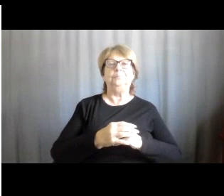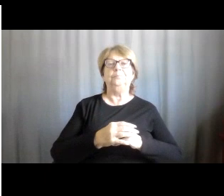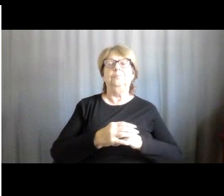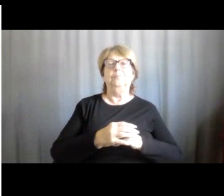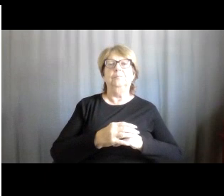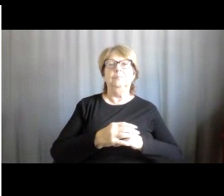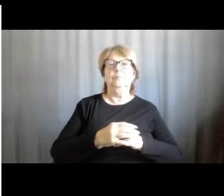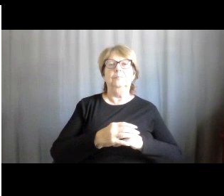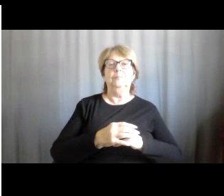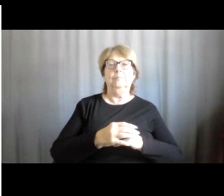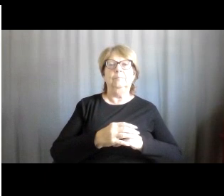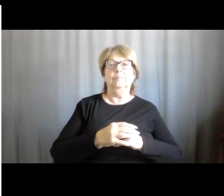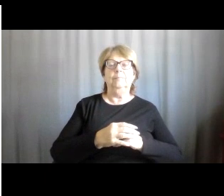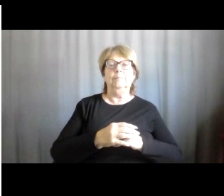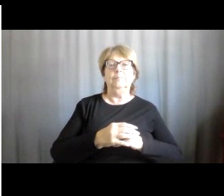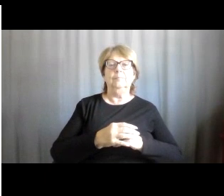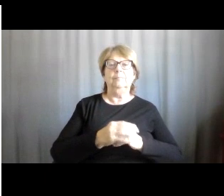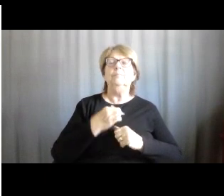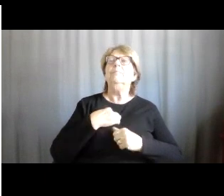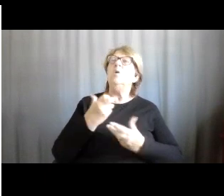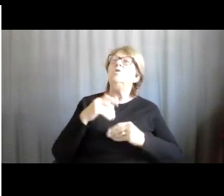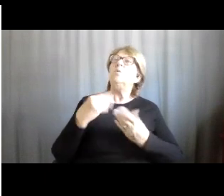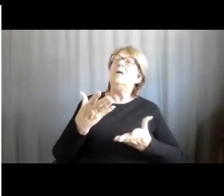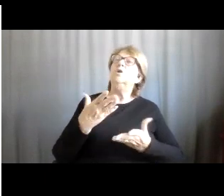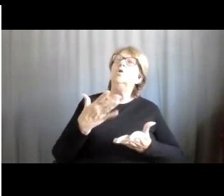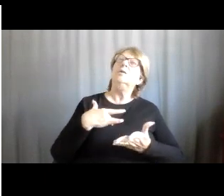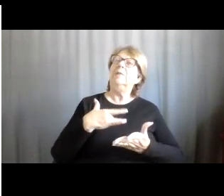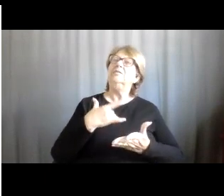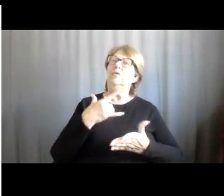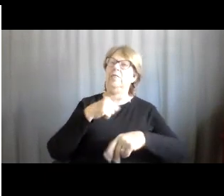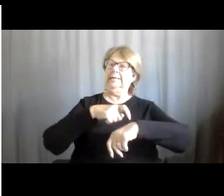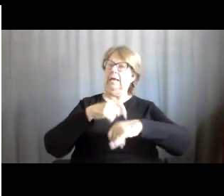[Roby Poche (DES)] I want to give everybody a sense of our timeline.